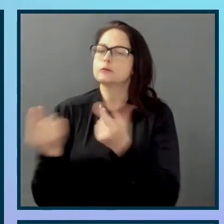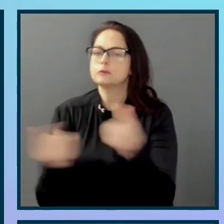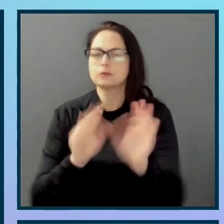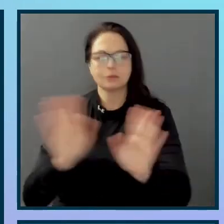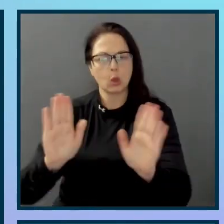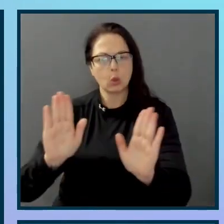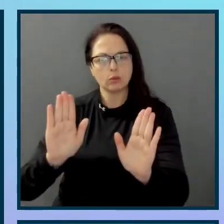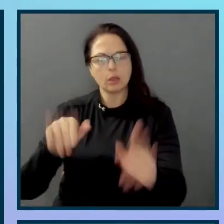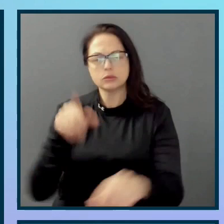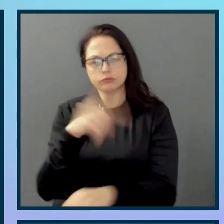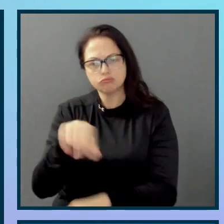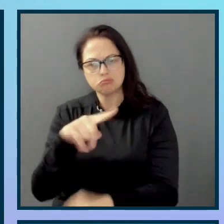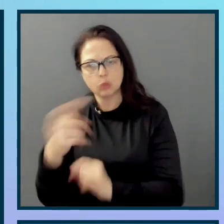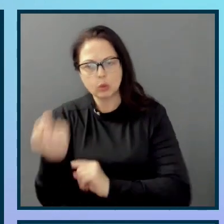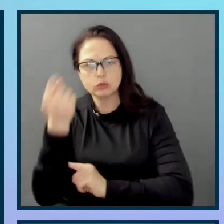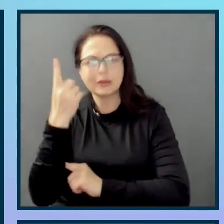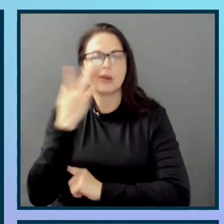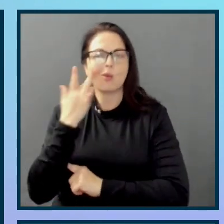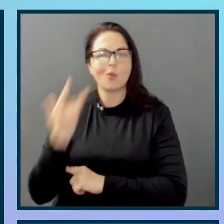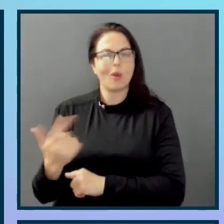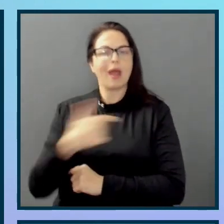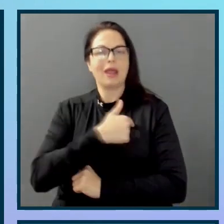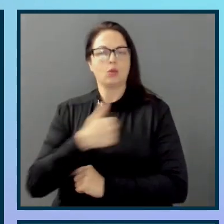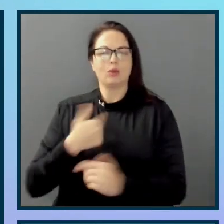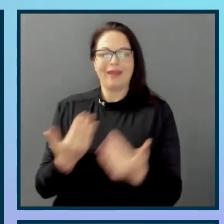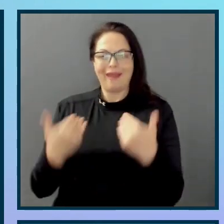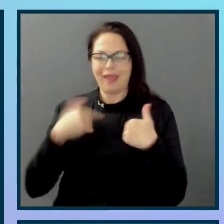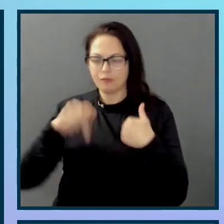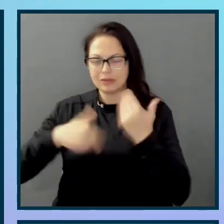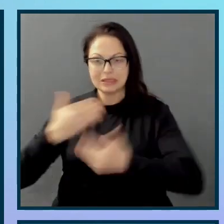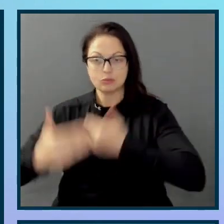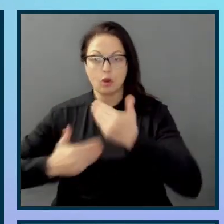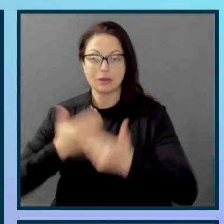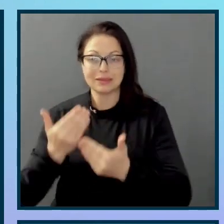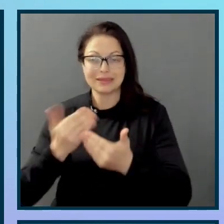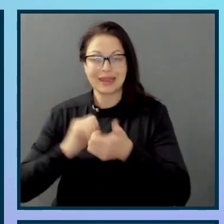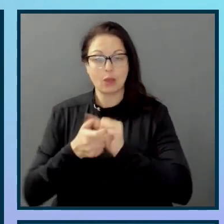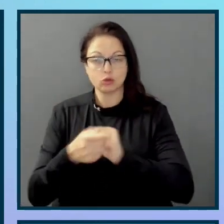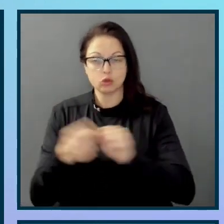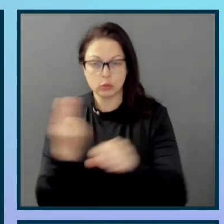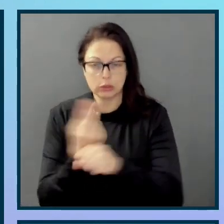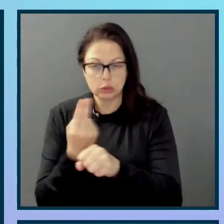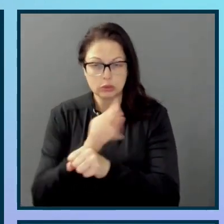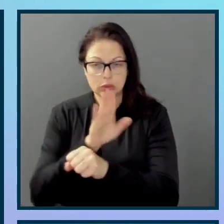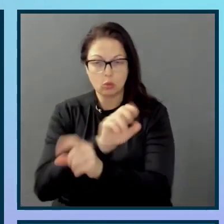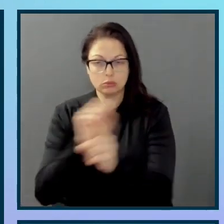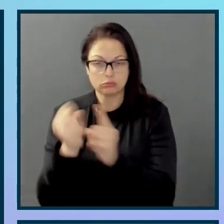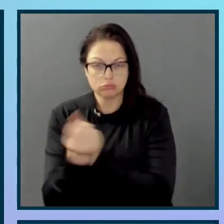So that you can evaluate them and even adapt them to your situation. And so what the agile mindset does do those,